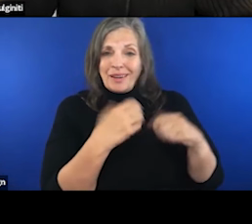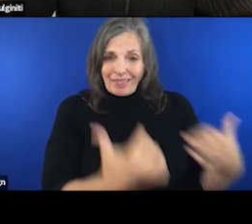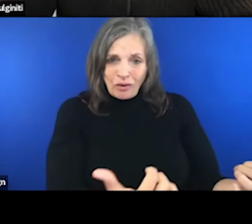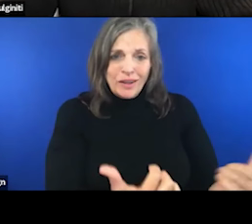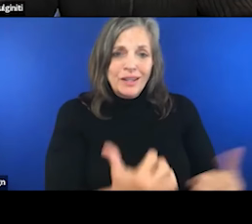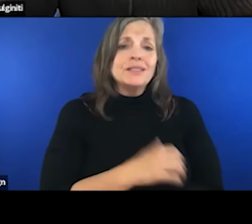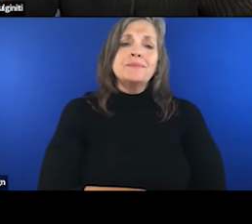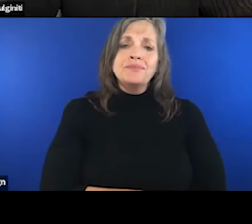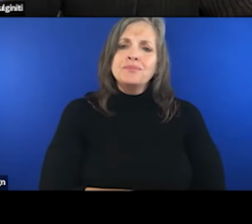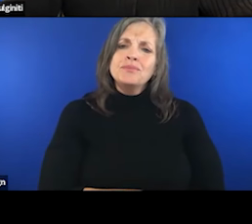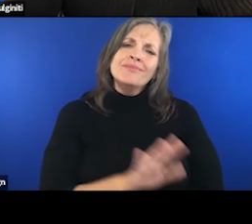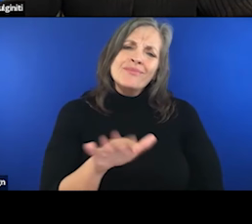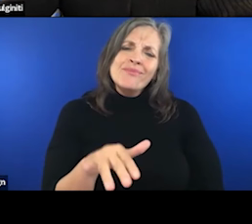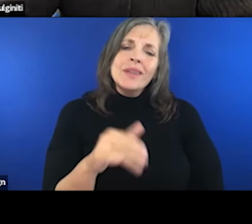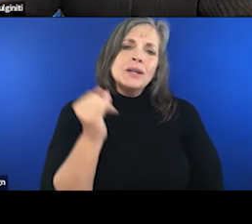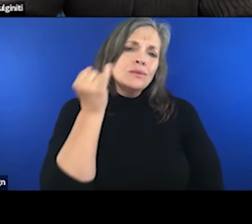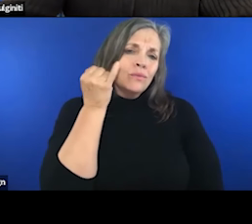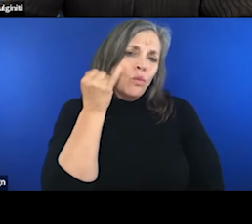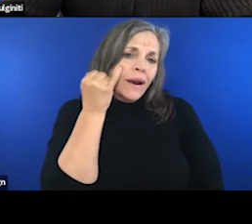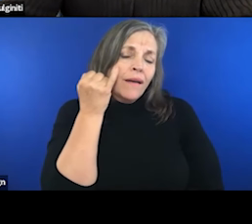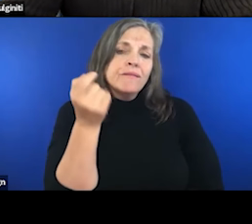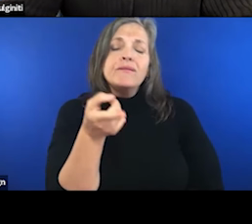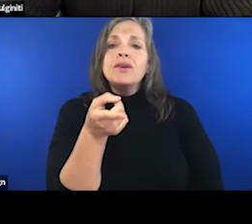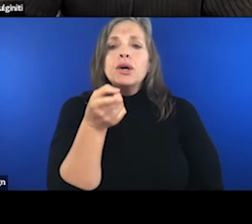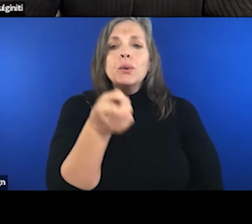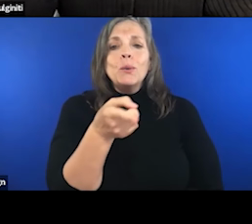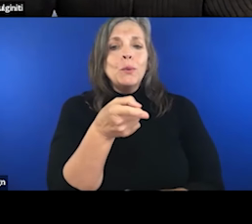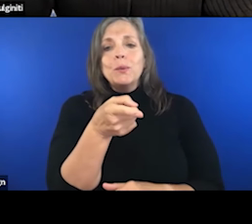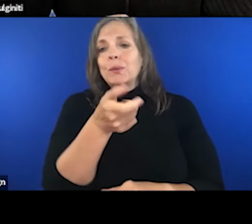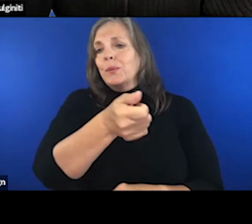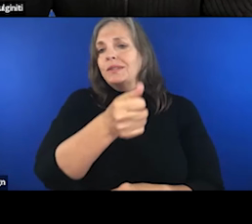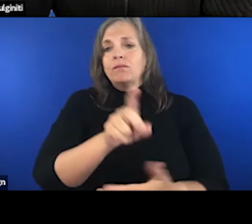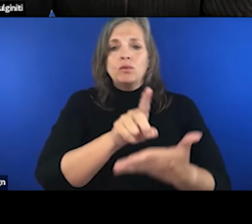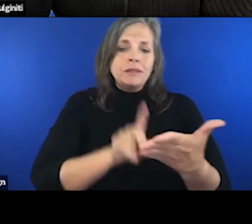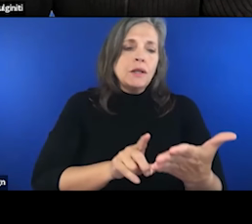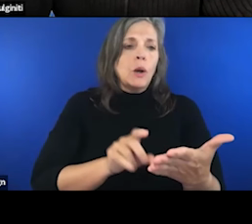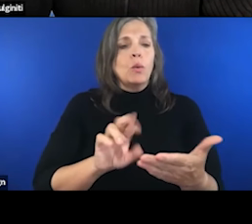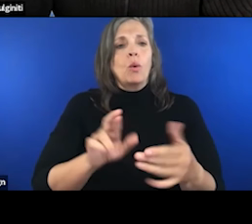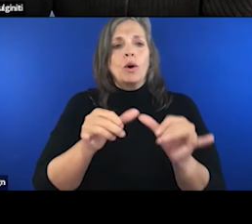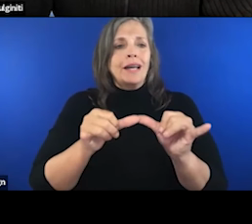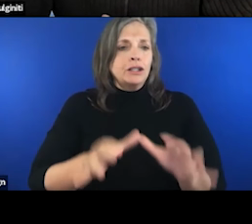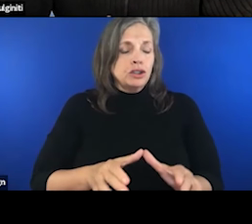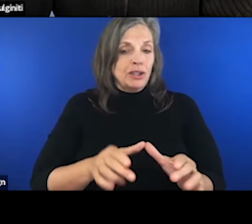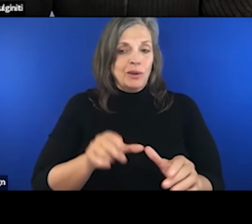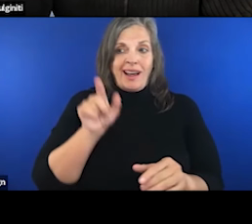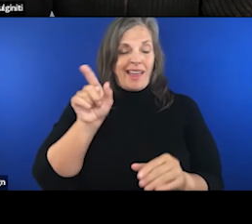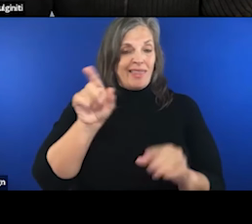so what if you are a designer or an engineer at an organization that doesn't have accessibility